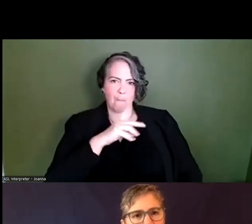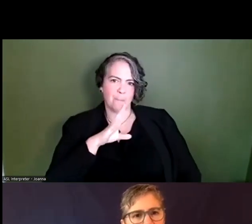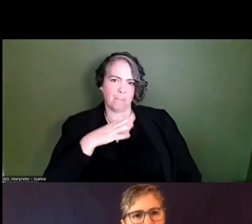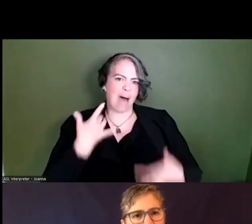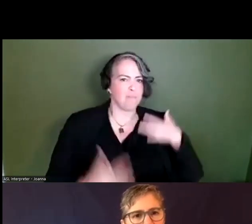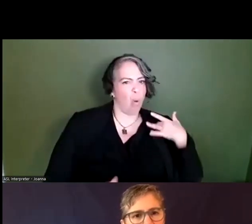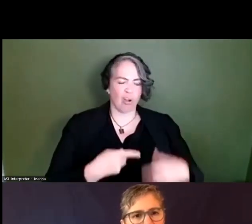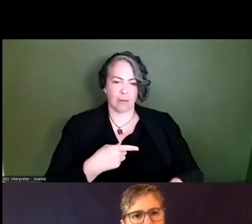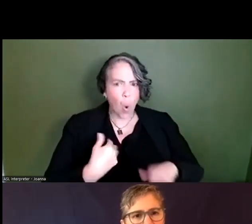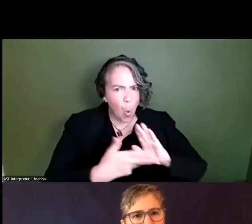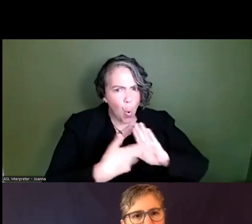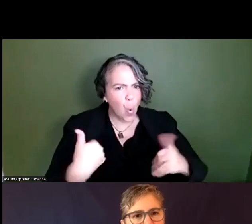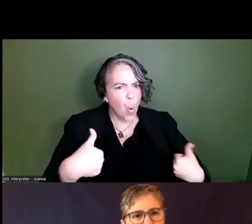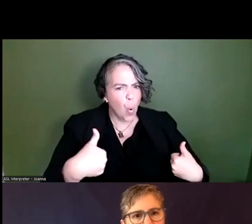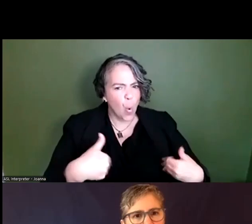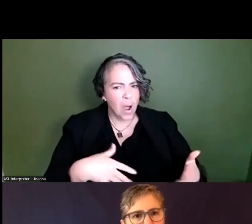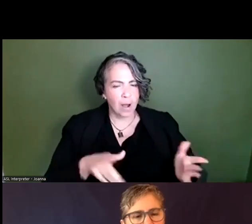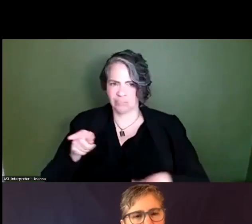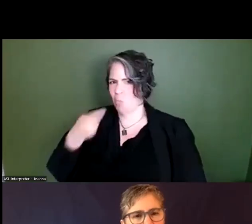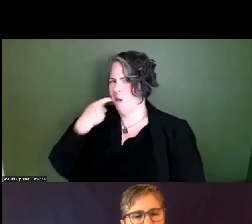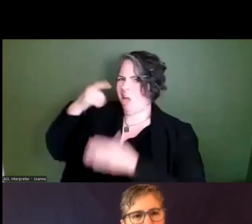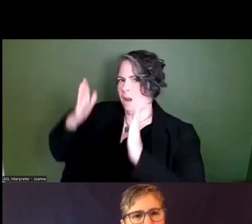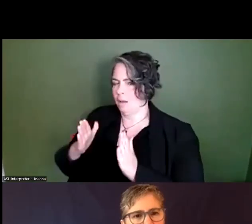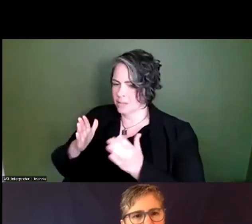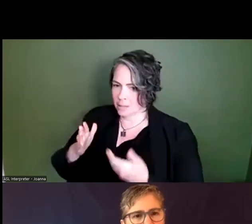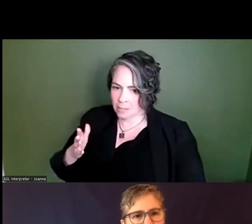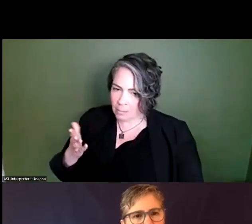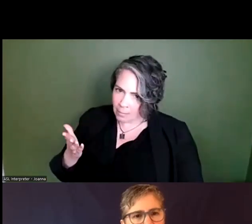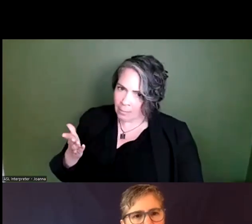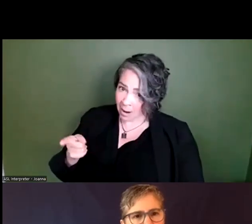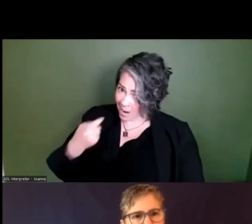calling somebody an addict. Well, are they an addict or are they a person in recovery?